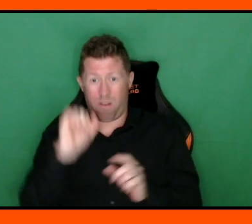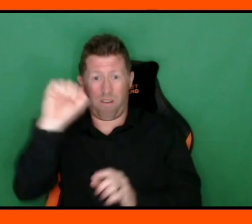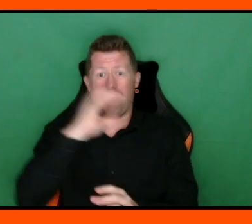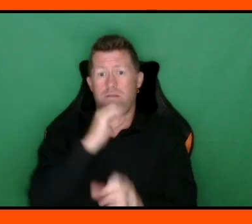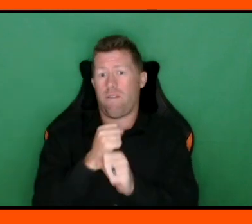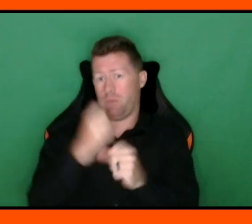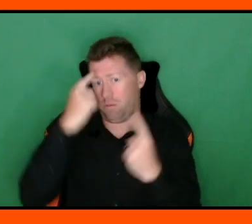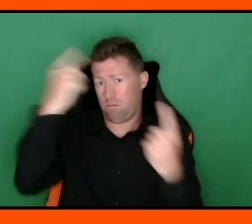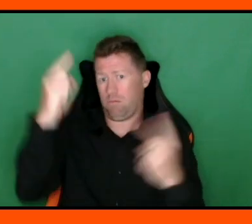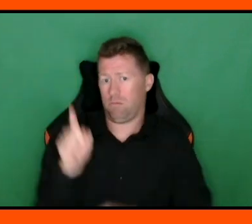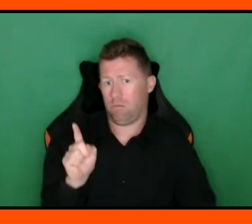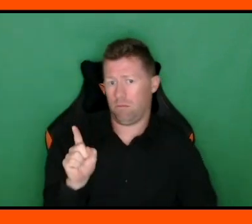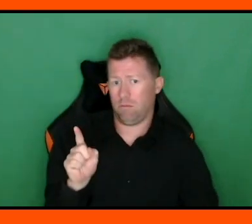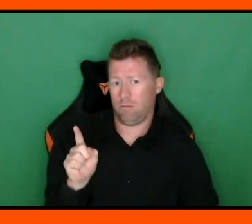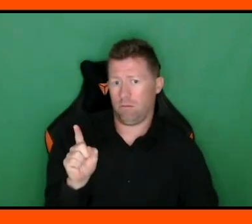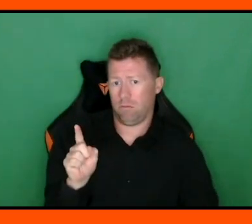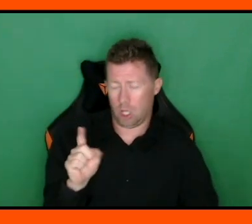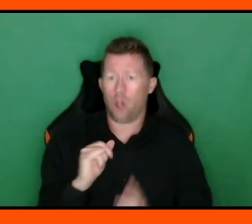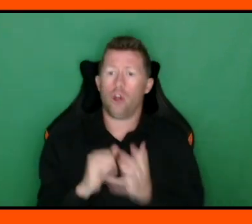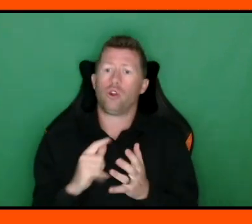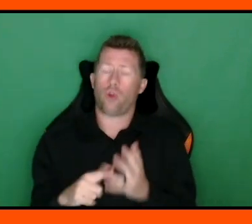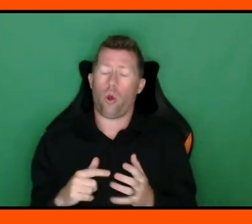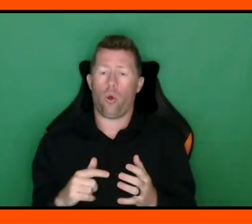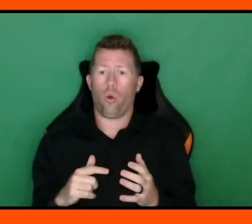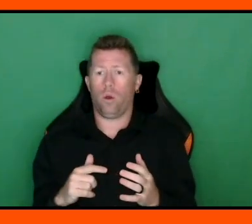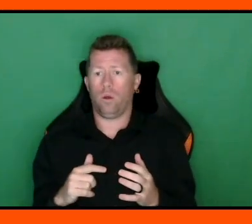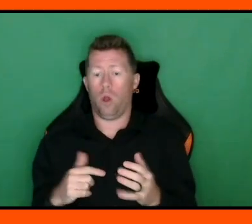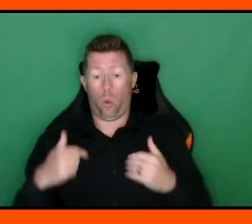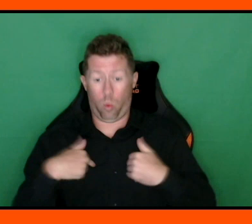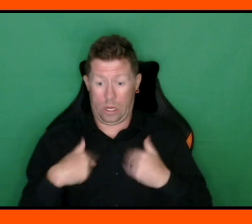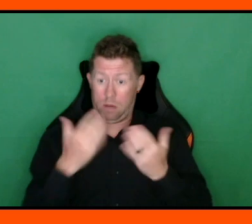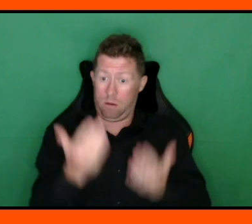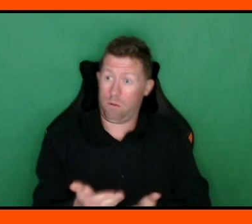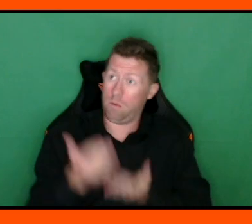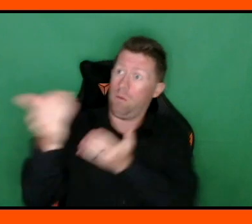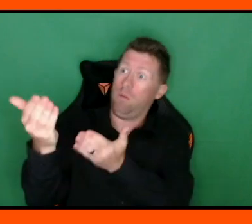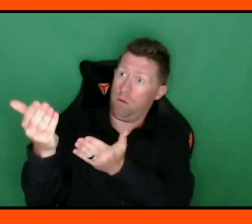What happens is the government will indicate the planned changes to the Census questions